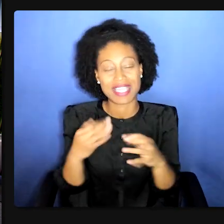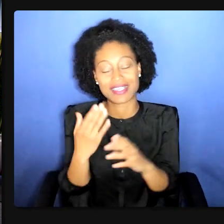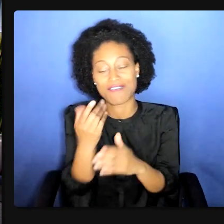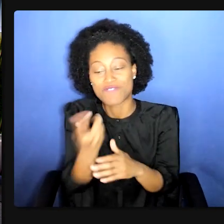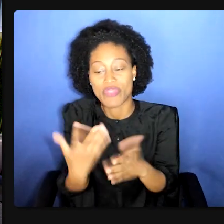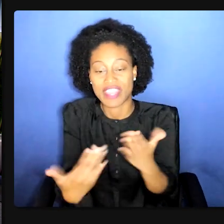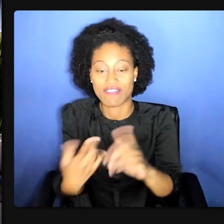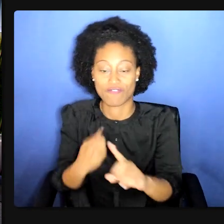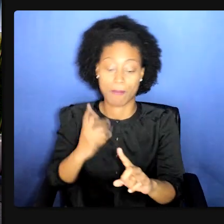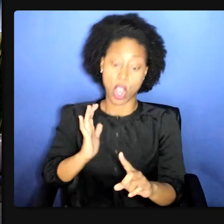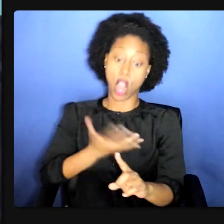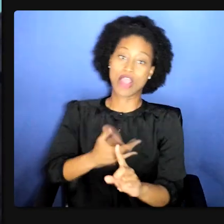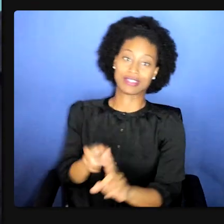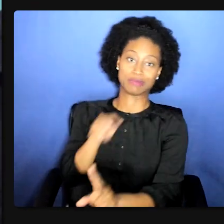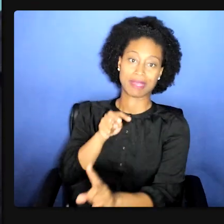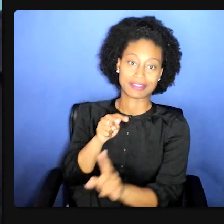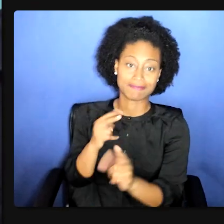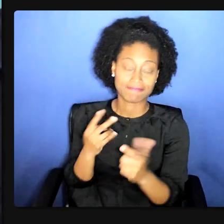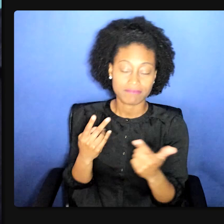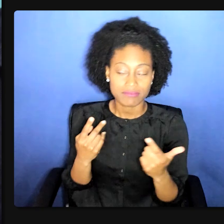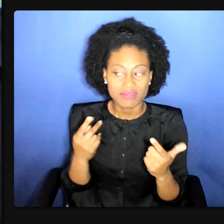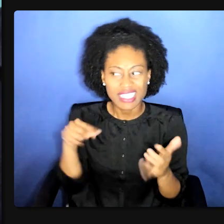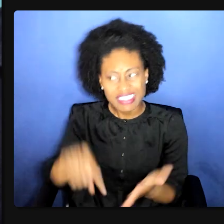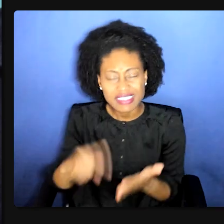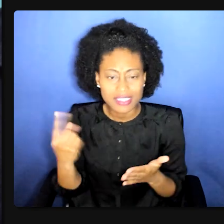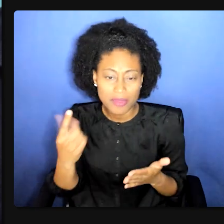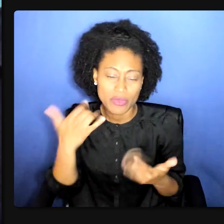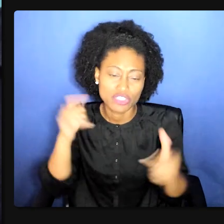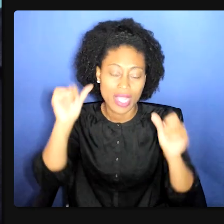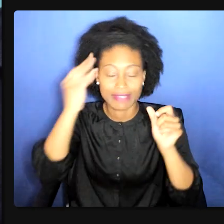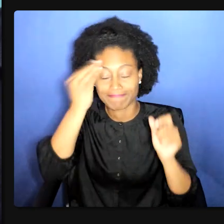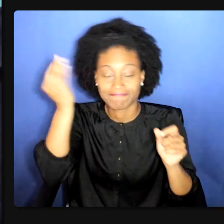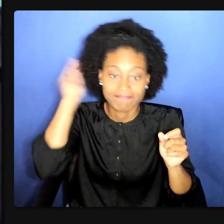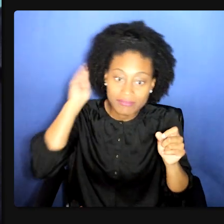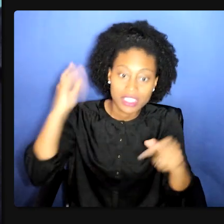our perspective um you know this has kind of been something we've we've tried to keep in mind since